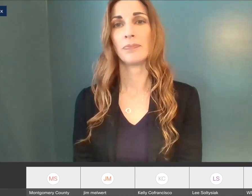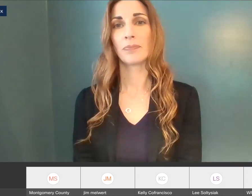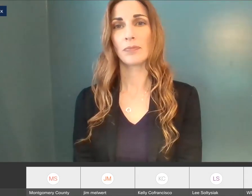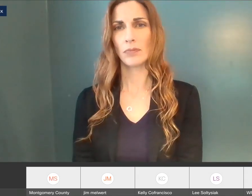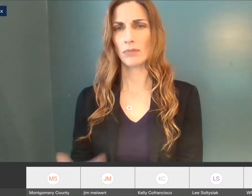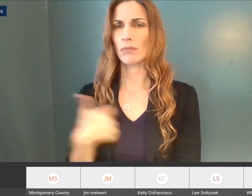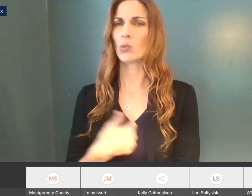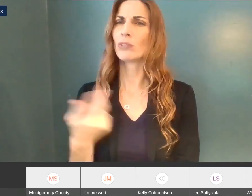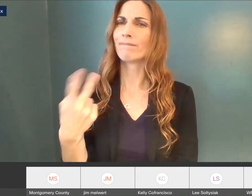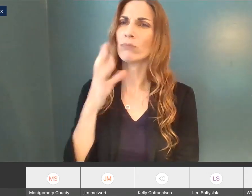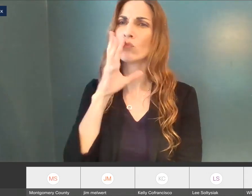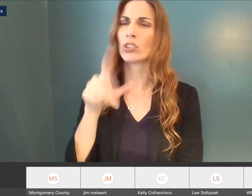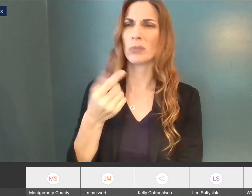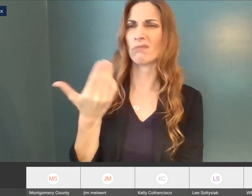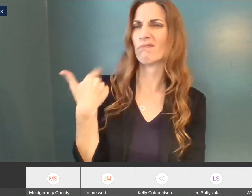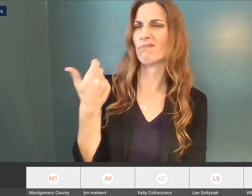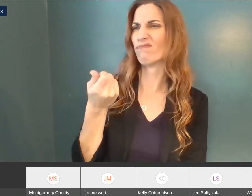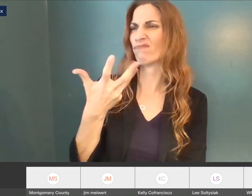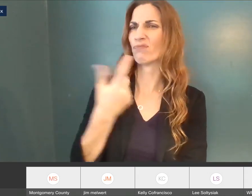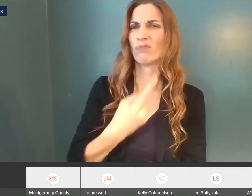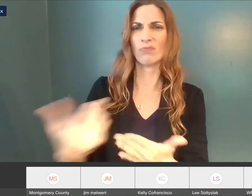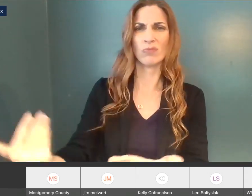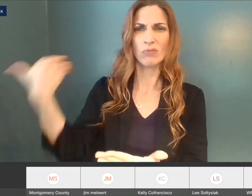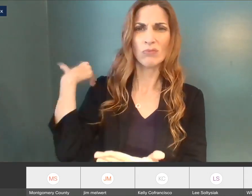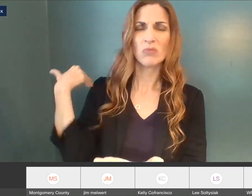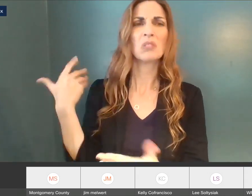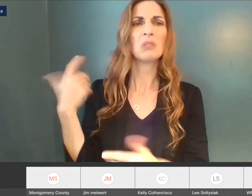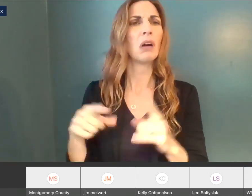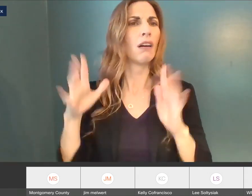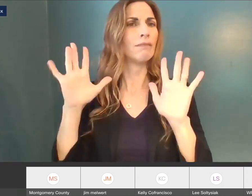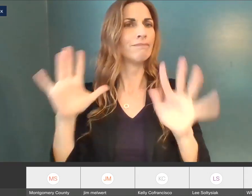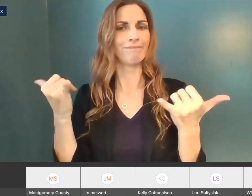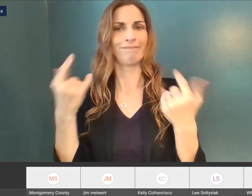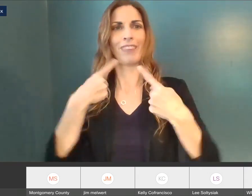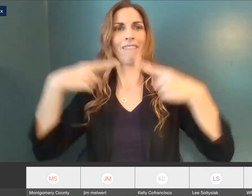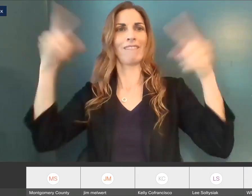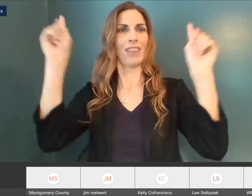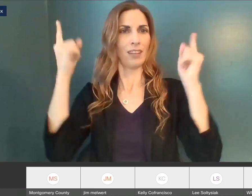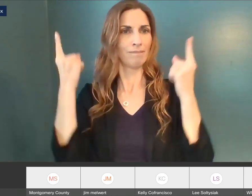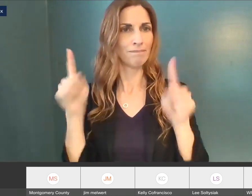about this a number of weeks ago but it's it's finally coming to pass and is going live now,